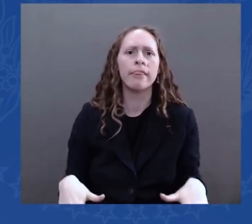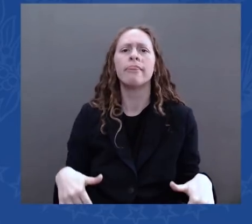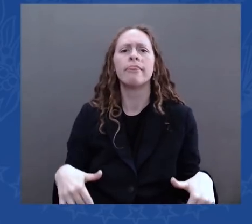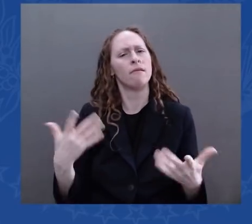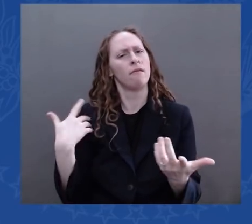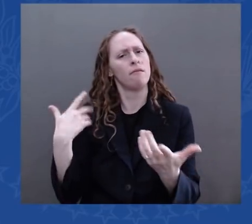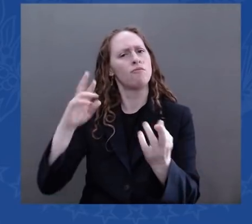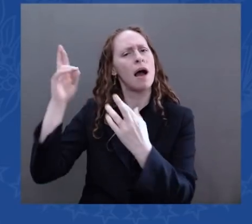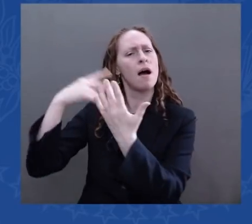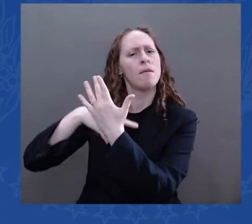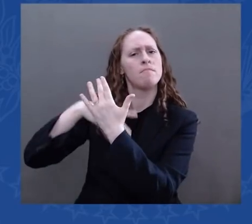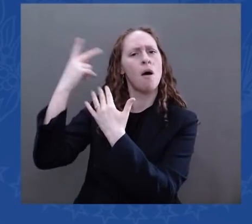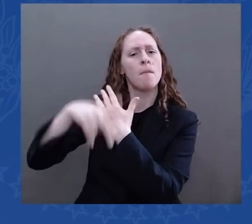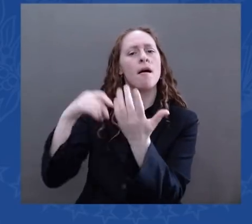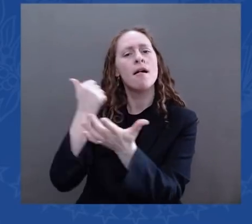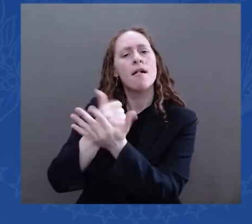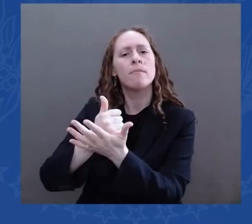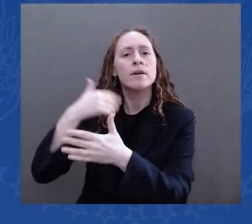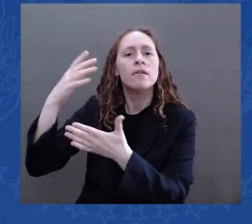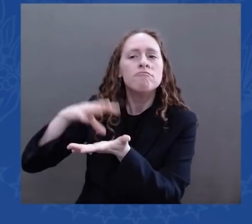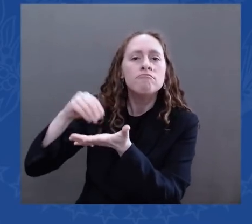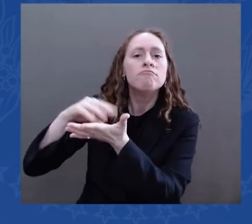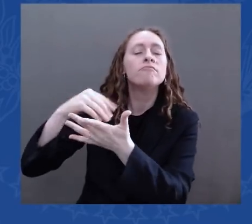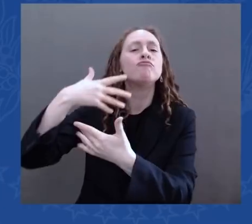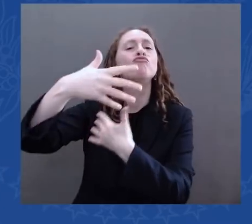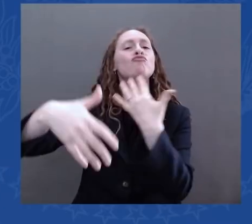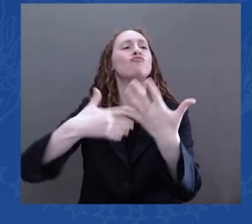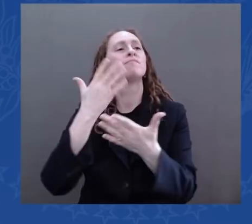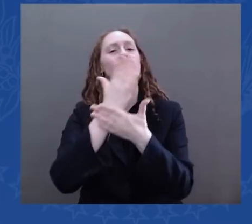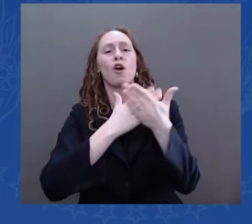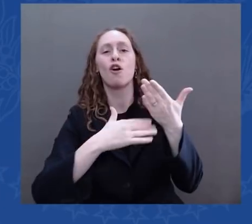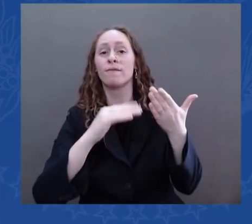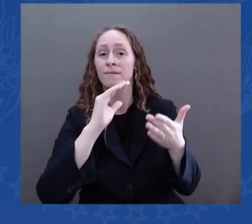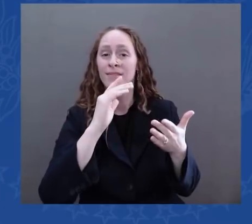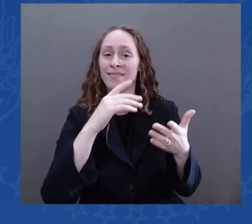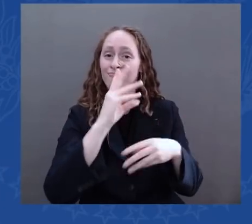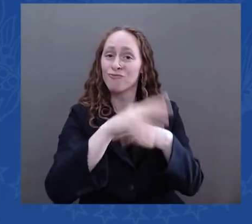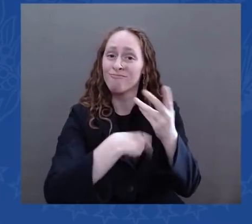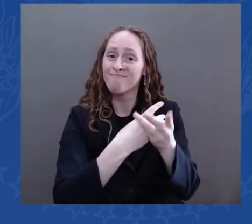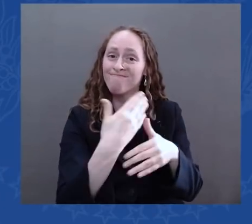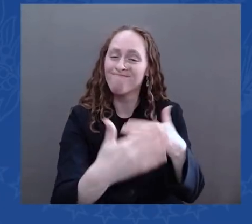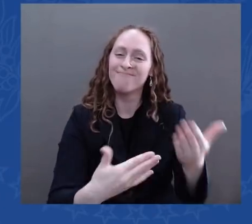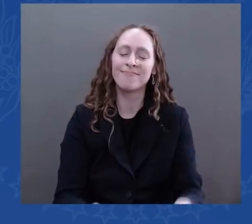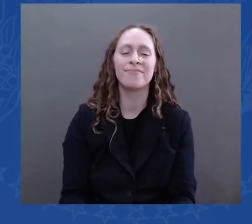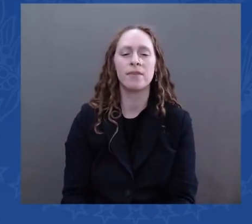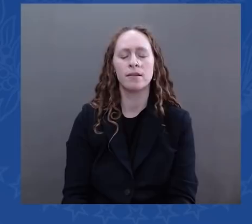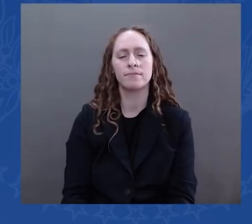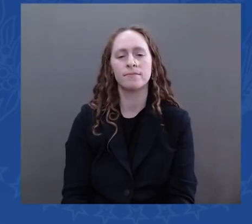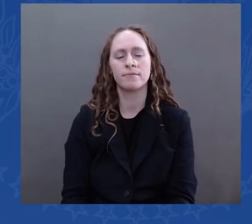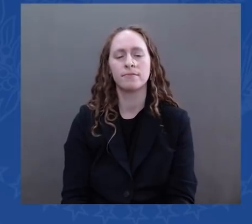This budget provides the resources we need to keep Americans safe, ensuring that our military remains the best-prepared,